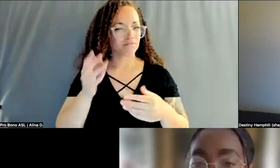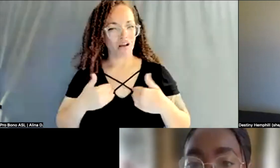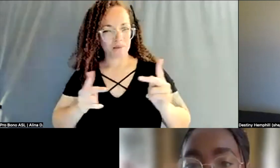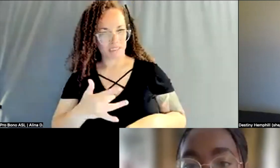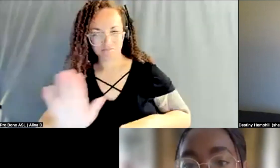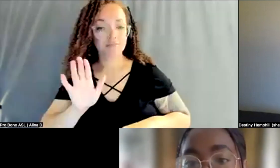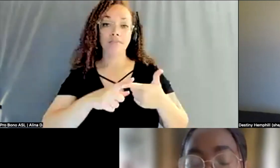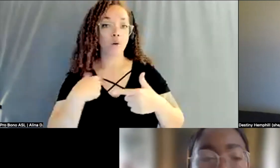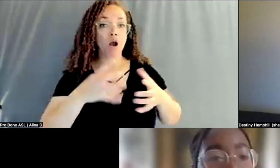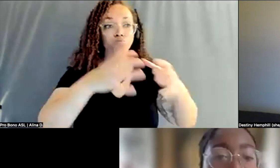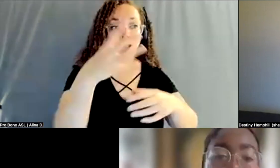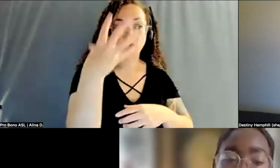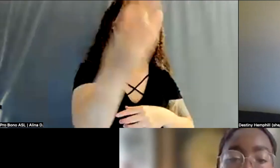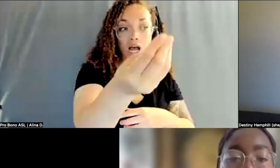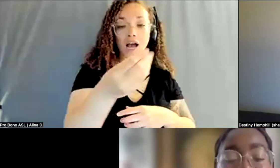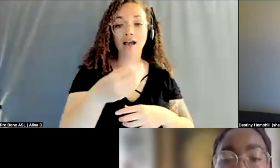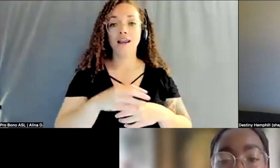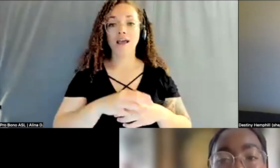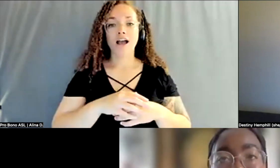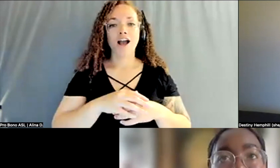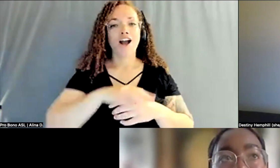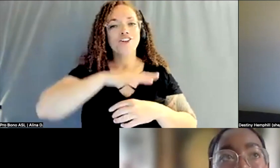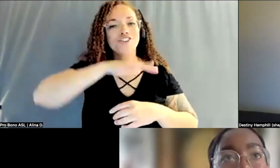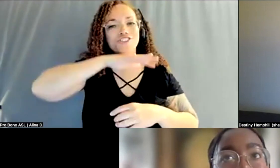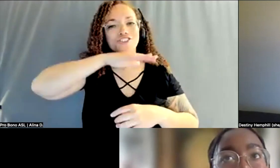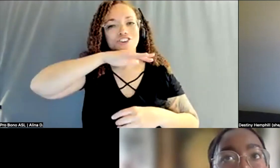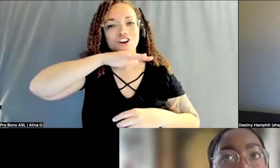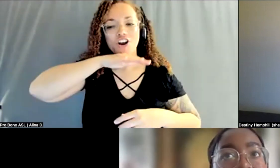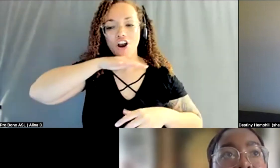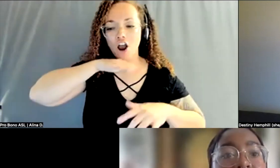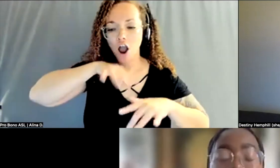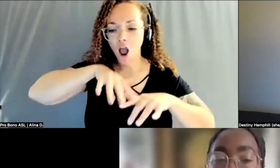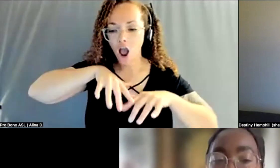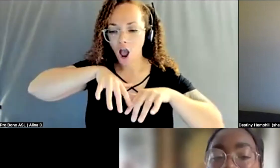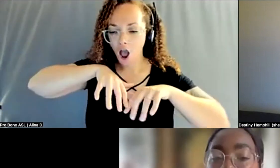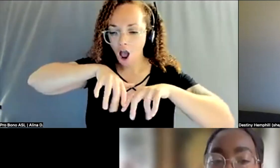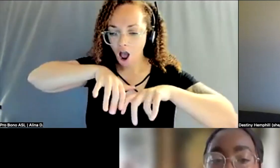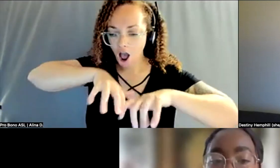or they're like learning new things and it feels like a mix of like a break from all of